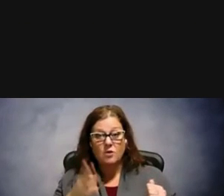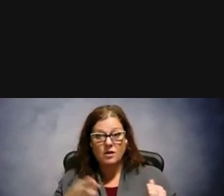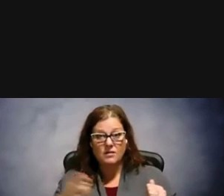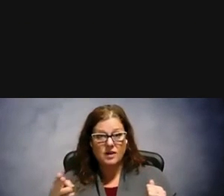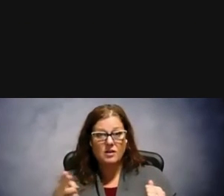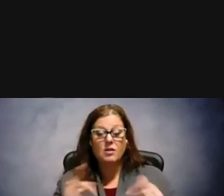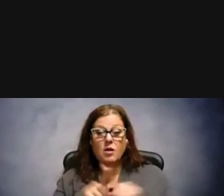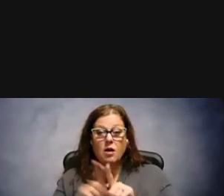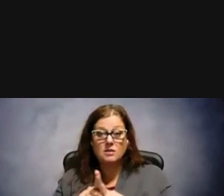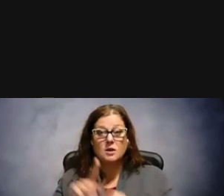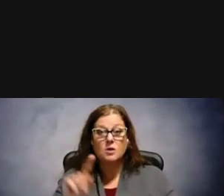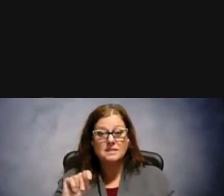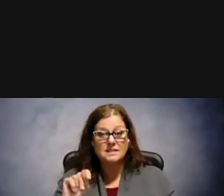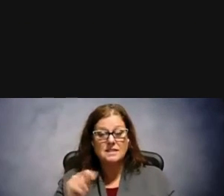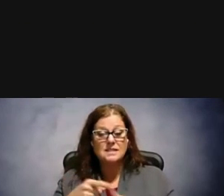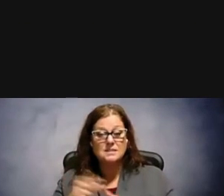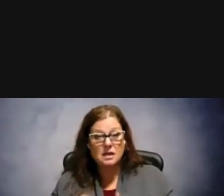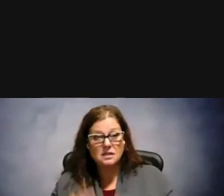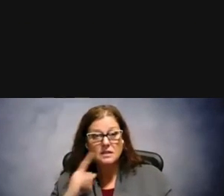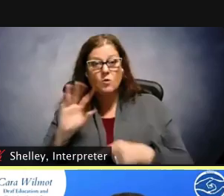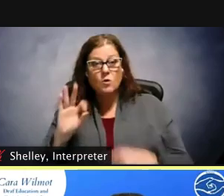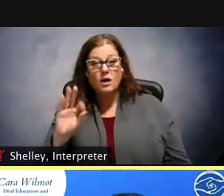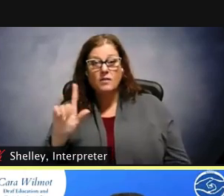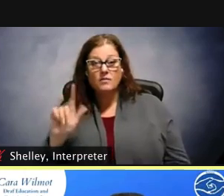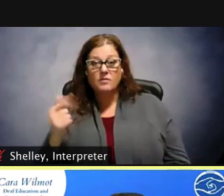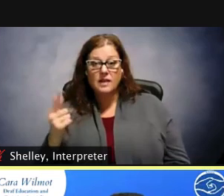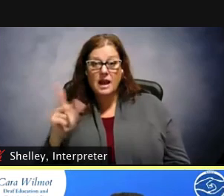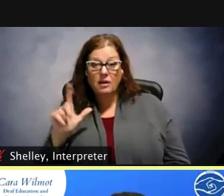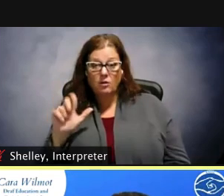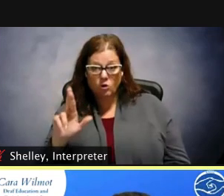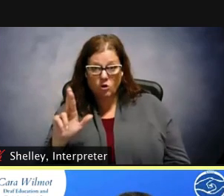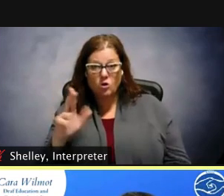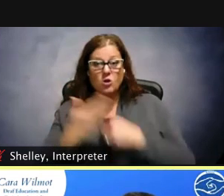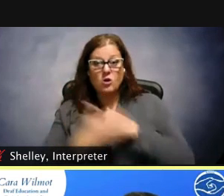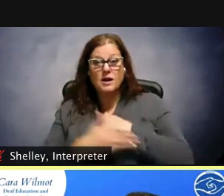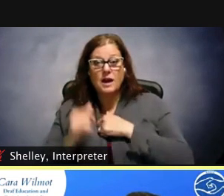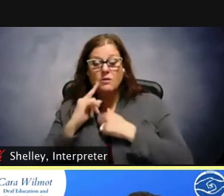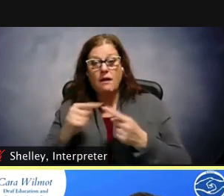an AT specialist for Flagler county. And Flagler is on the opposite end of what we have been